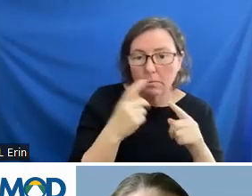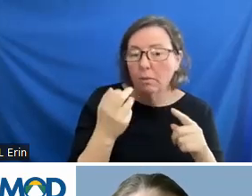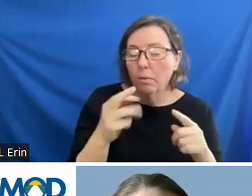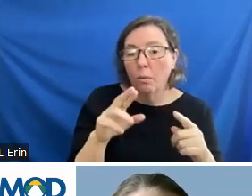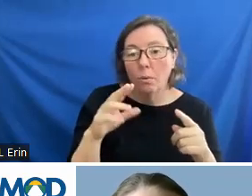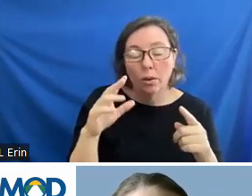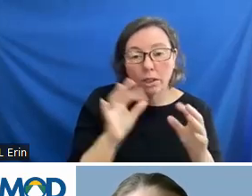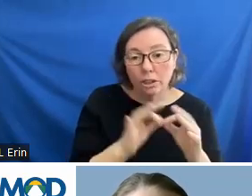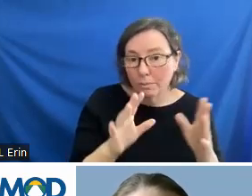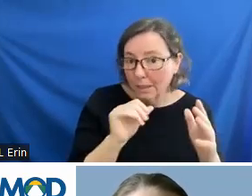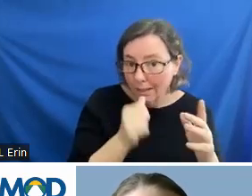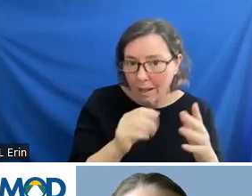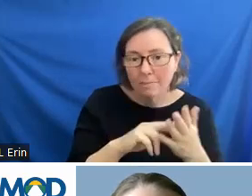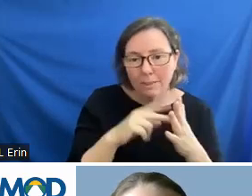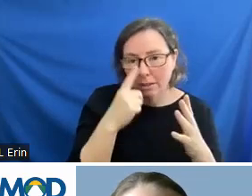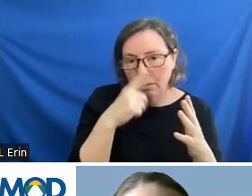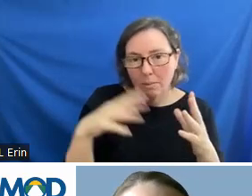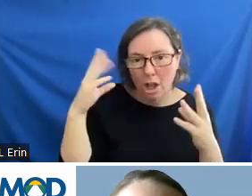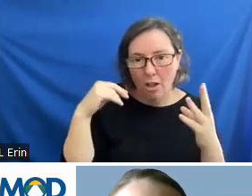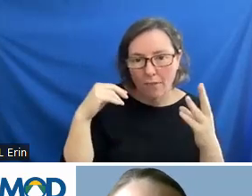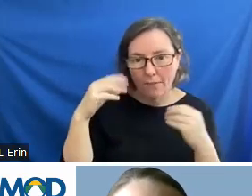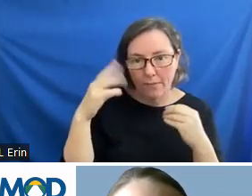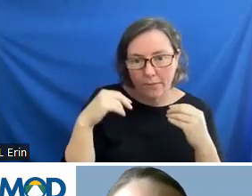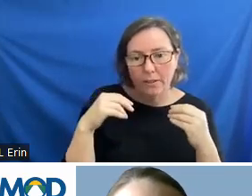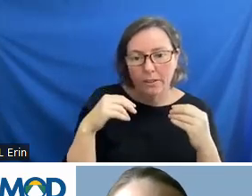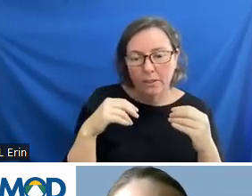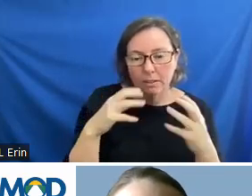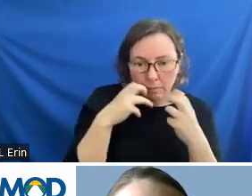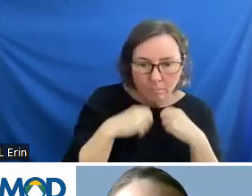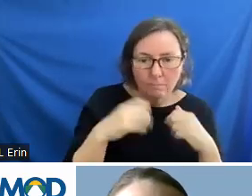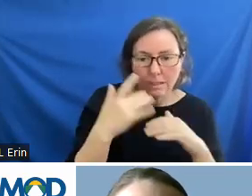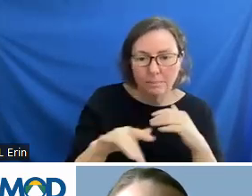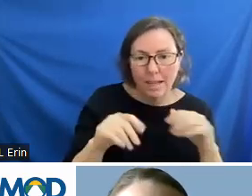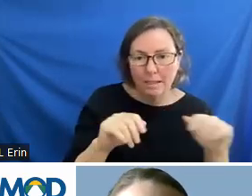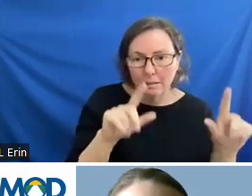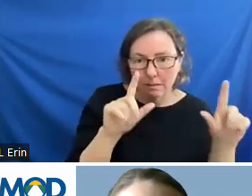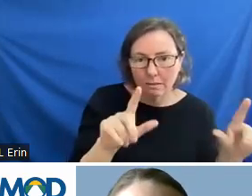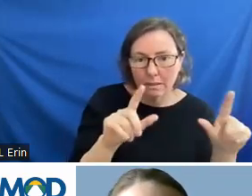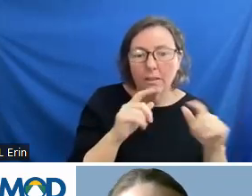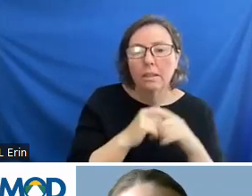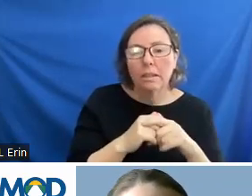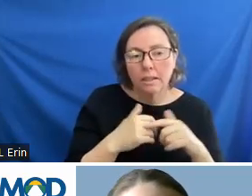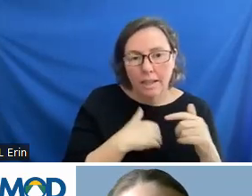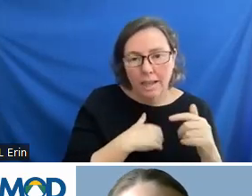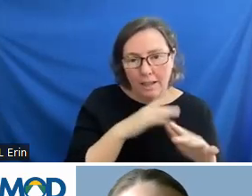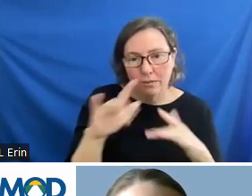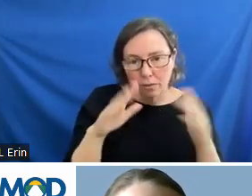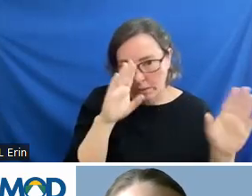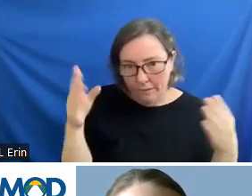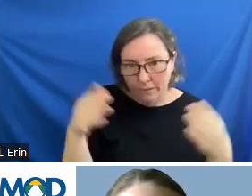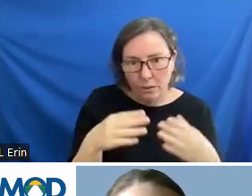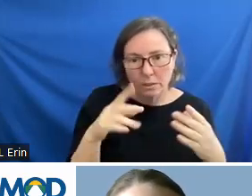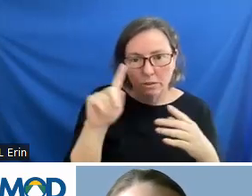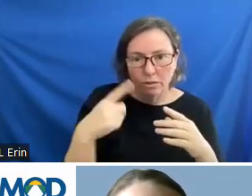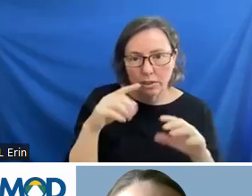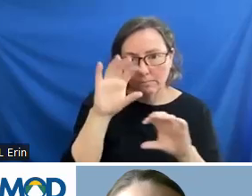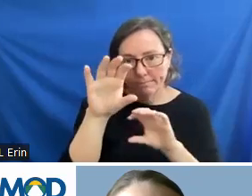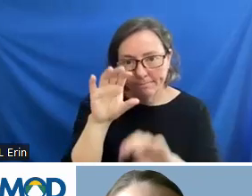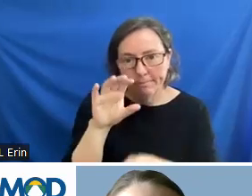if you could turn your camera off so that we can have the recording focus on the interpreters.